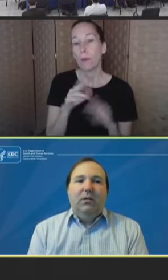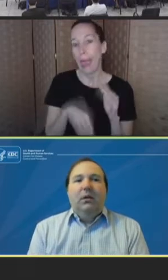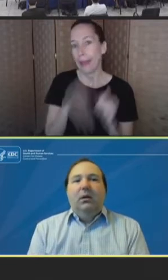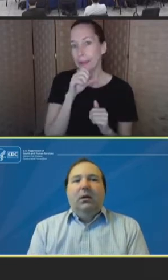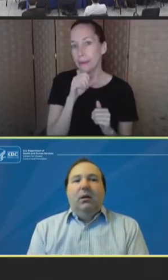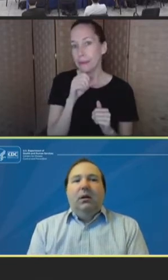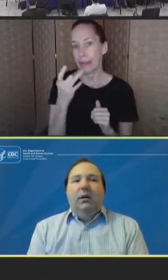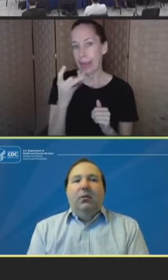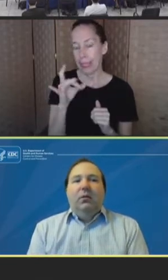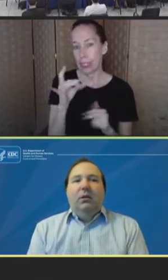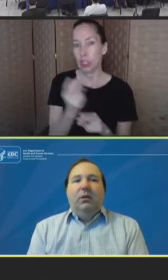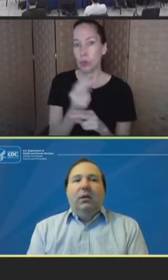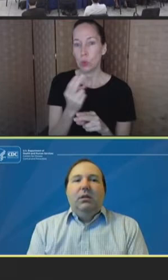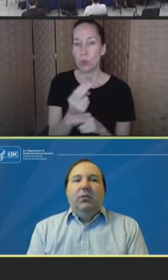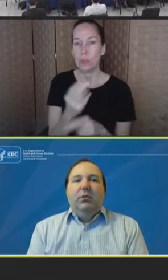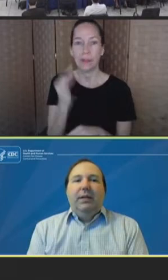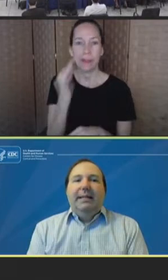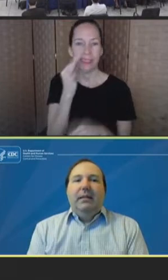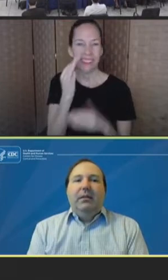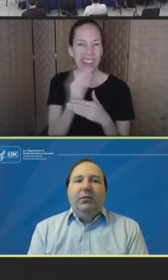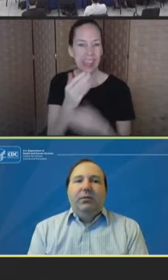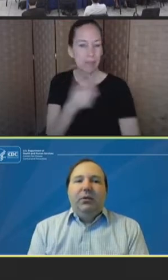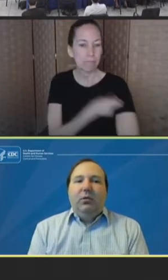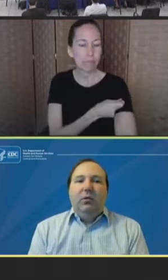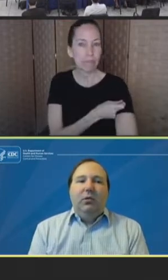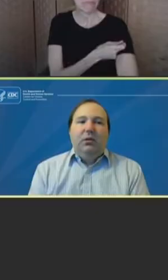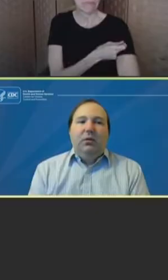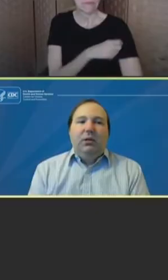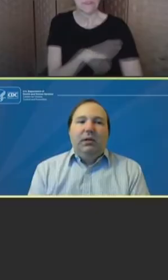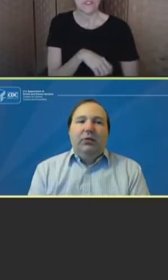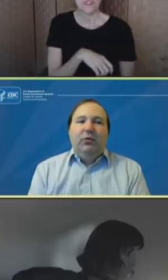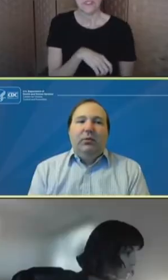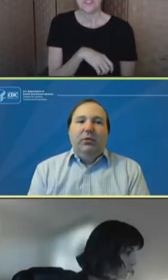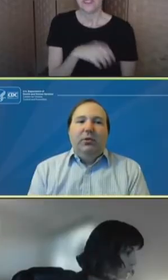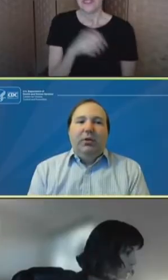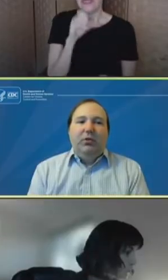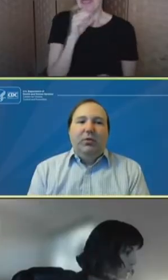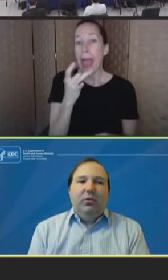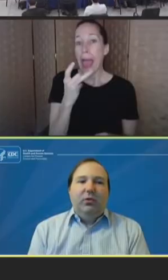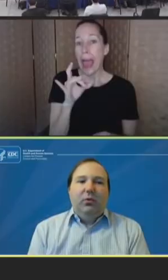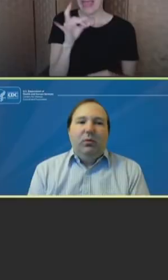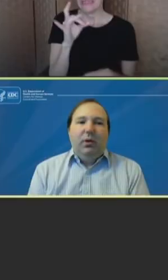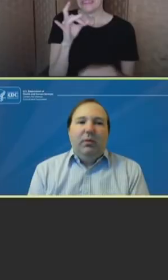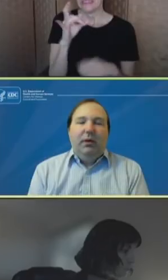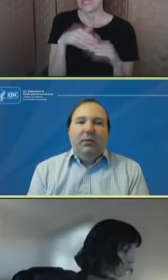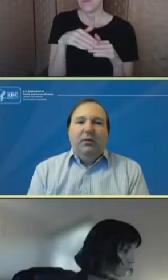and then in individuals 18 years of age and older using intradermal injection 0.1 mLs.